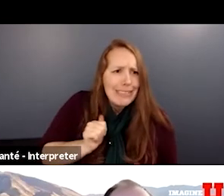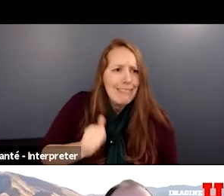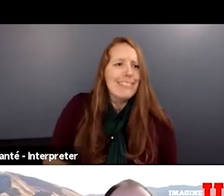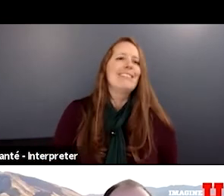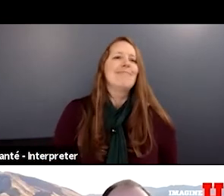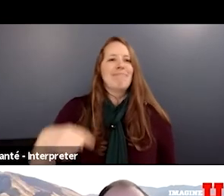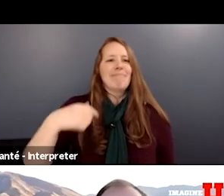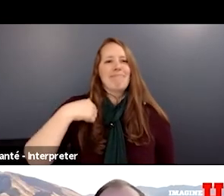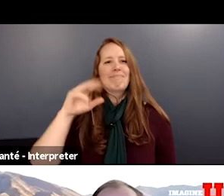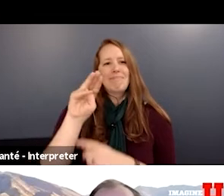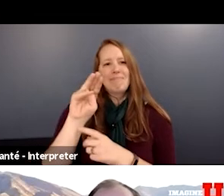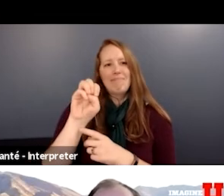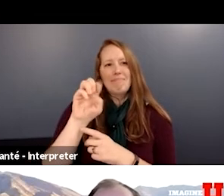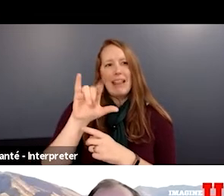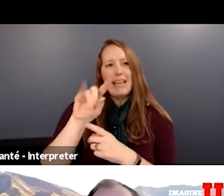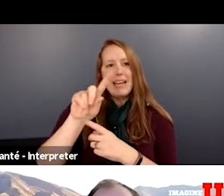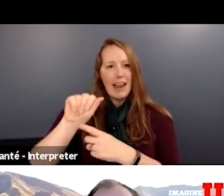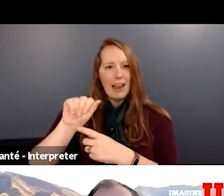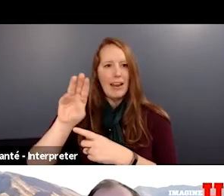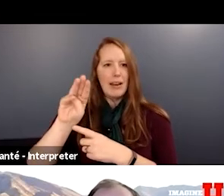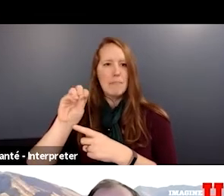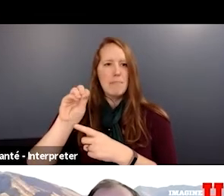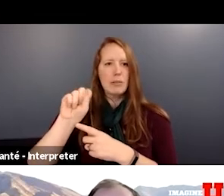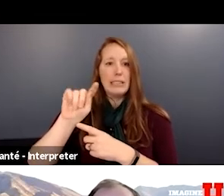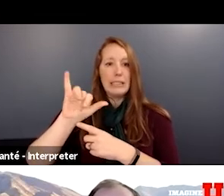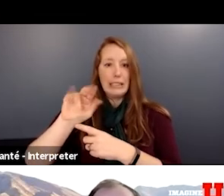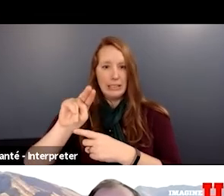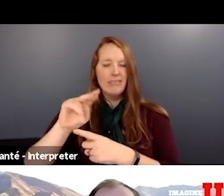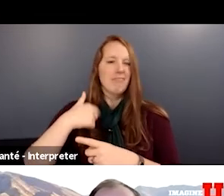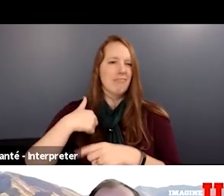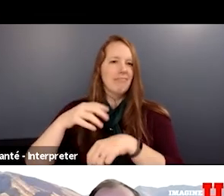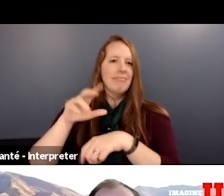an accessibility advisor in the Disabilities Resource Center here at Salt Lake Community College.